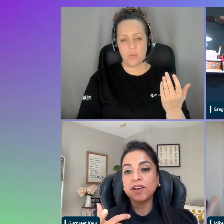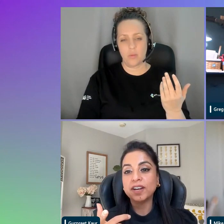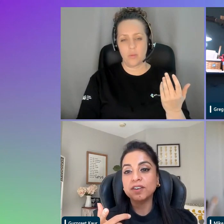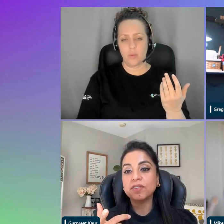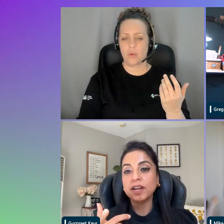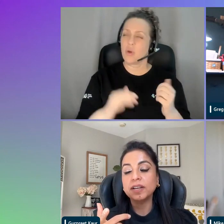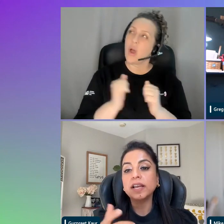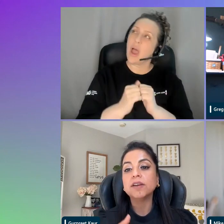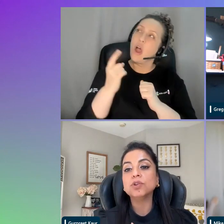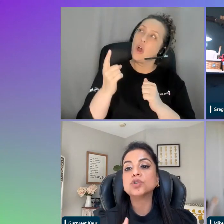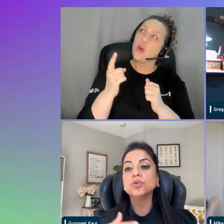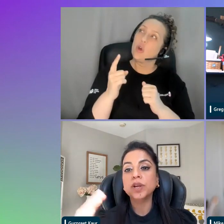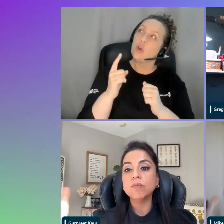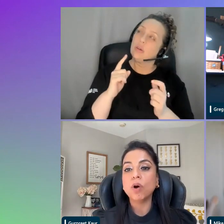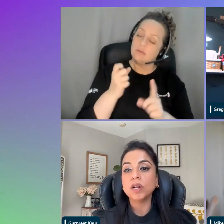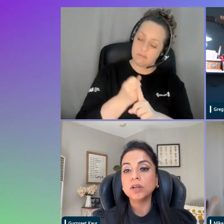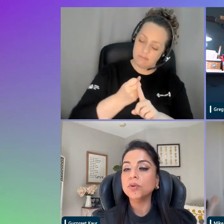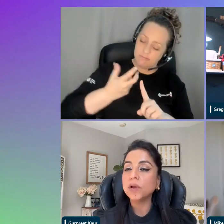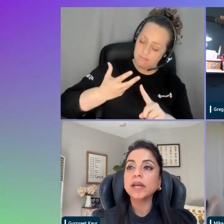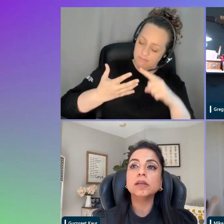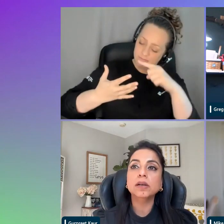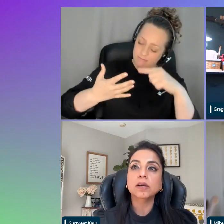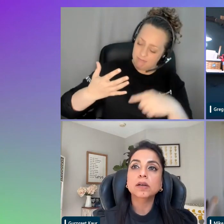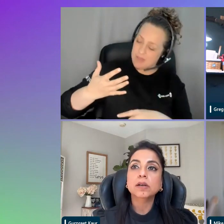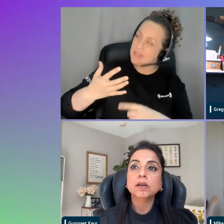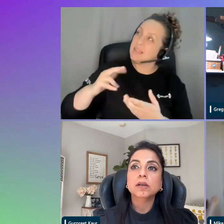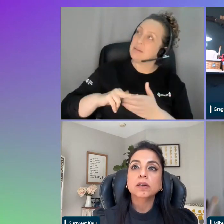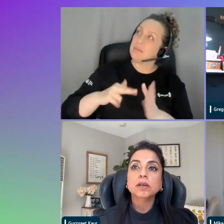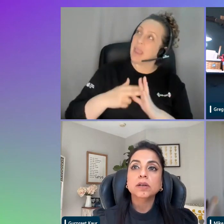effective? Right. Like if you truly want to you can you can